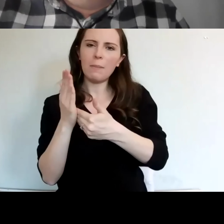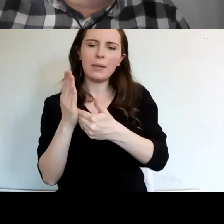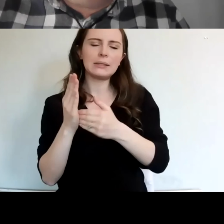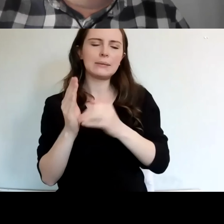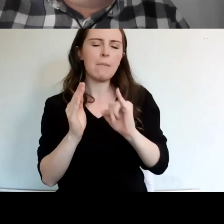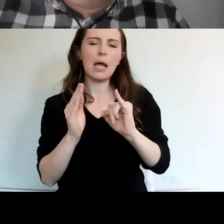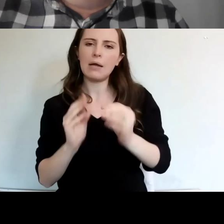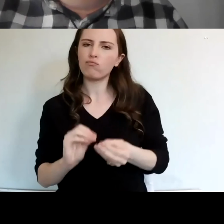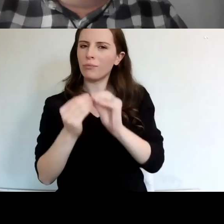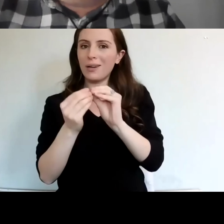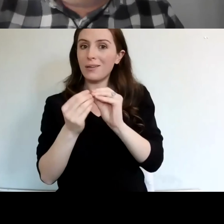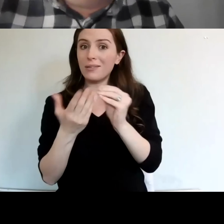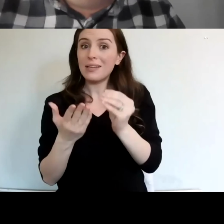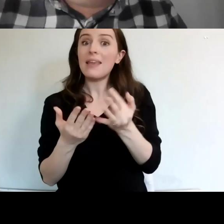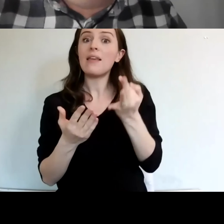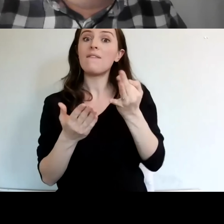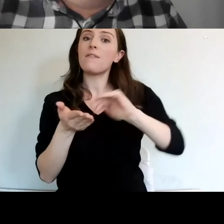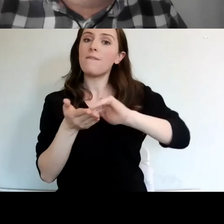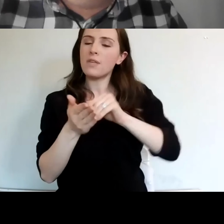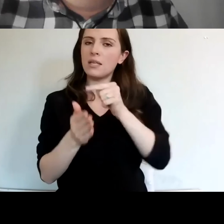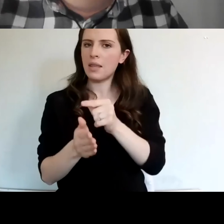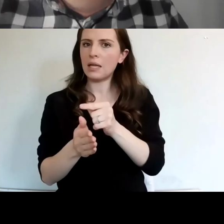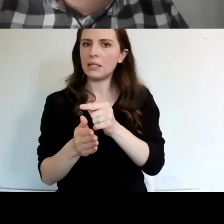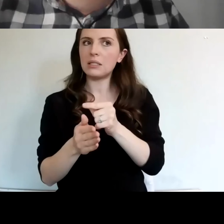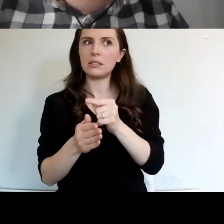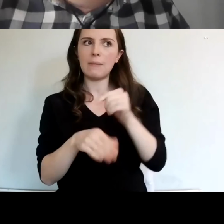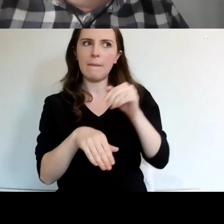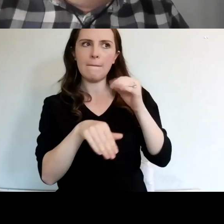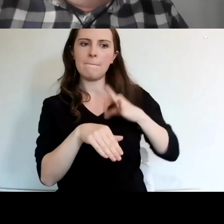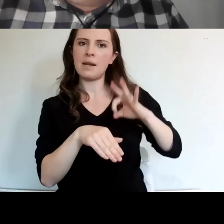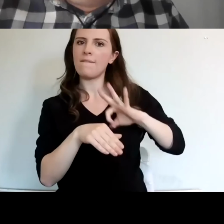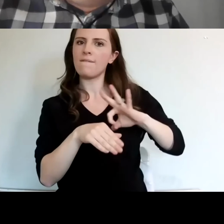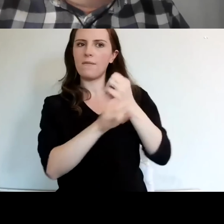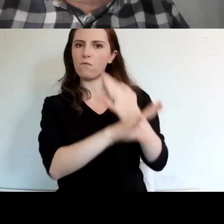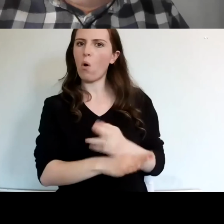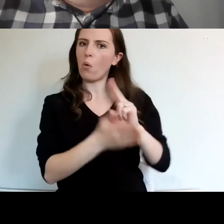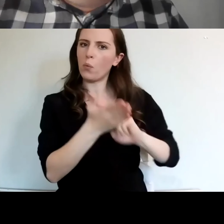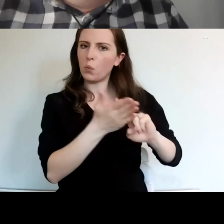If you fix that, you're going to benefit quite a lot of your users and online forms, that's a big one.